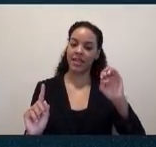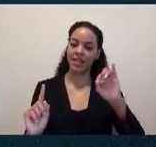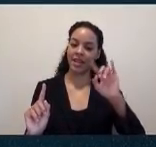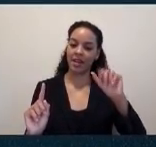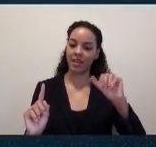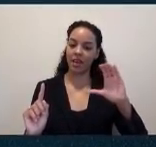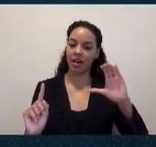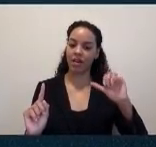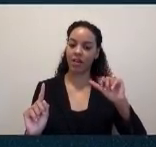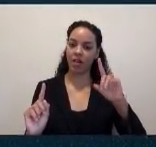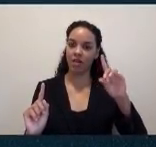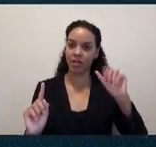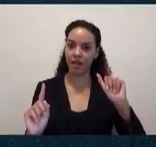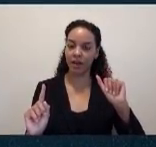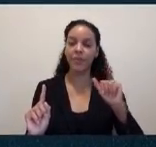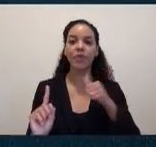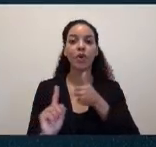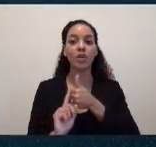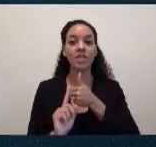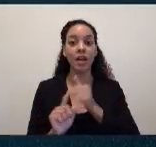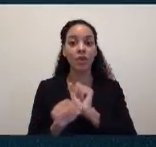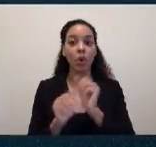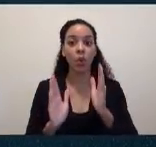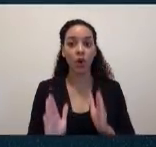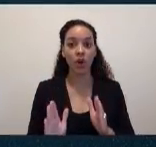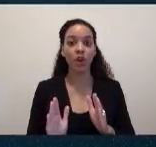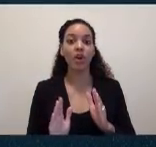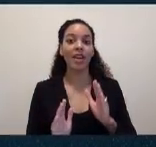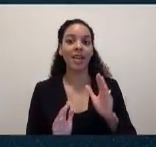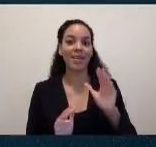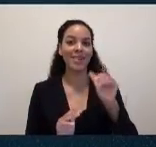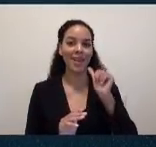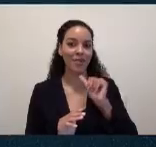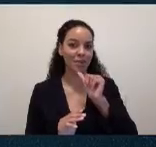and owns her own home care agency. Welcome, Nelia.